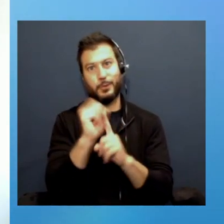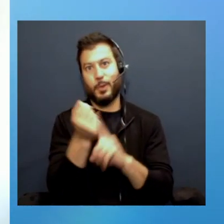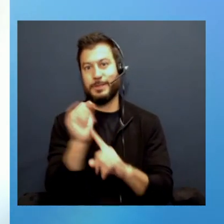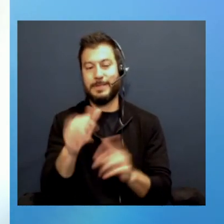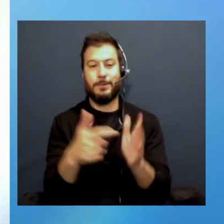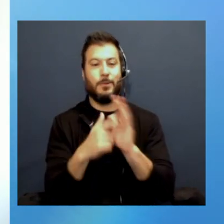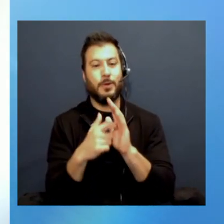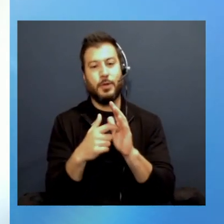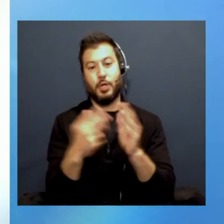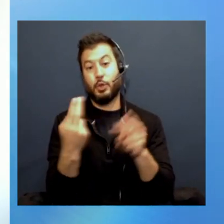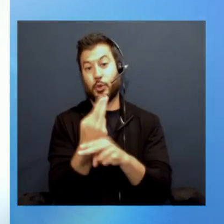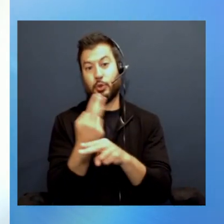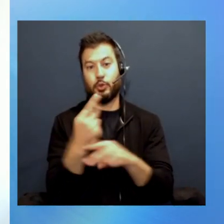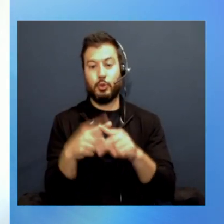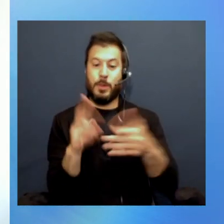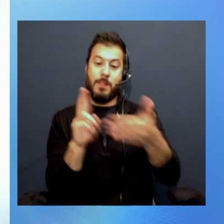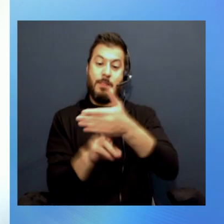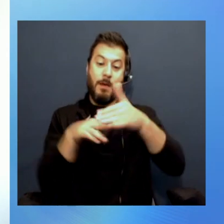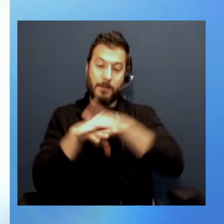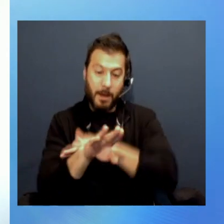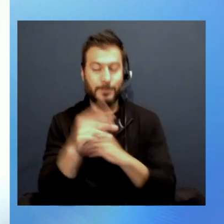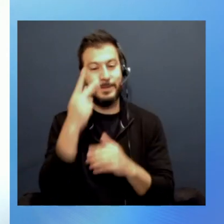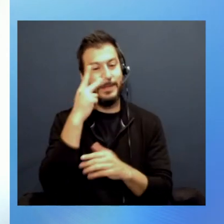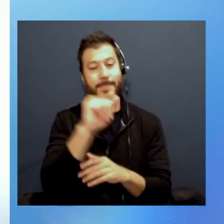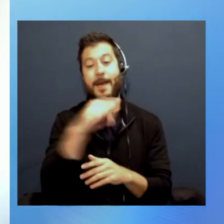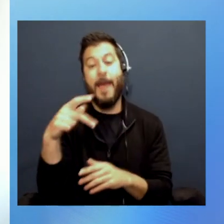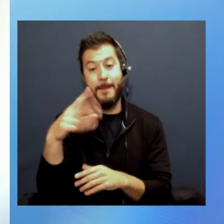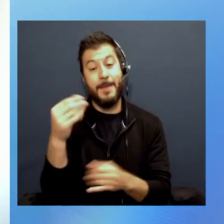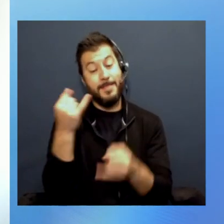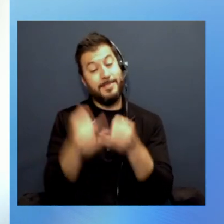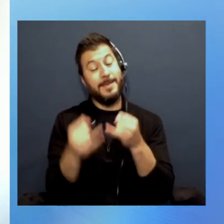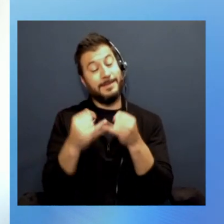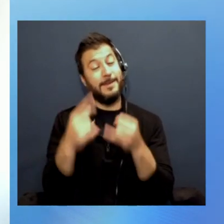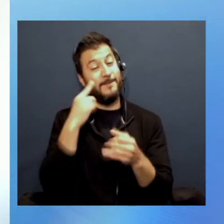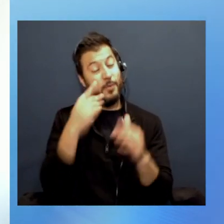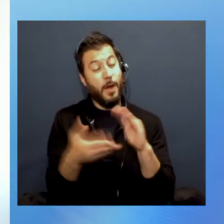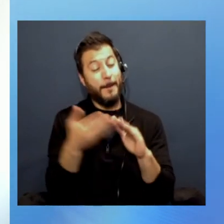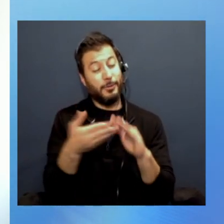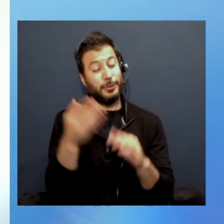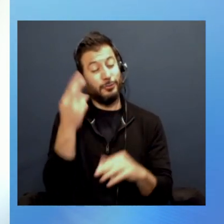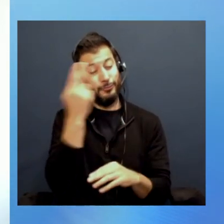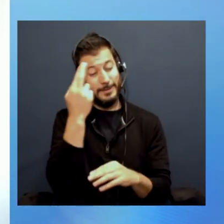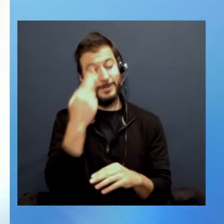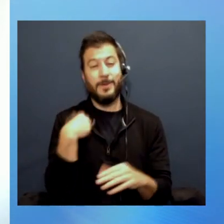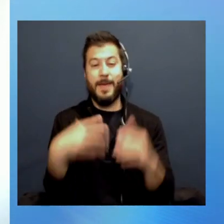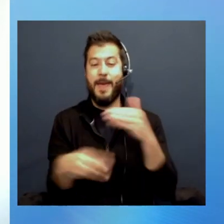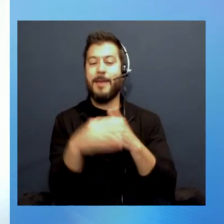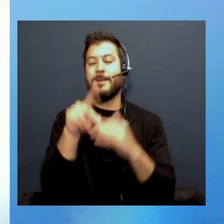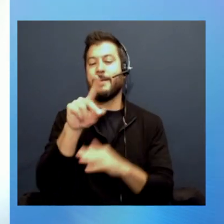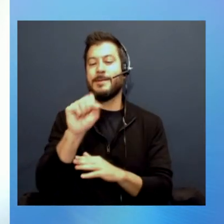for scenarios that require the user to be logged on to see the app. Lastly, for operational purposes,